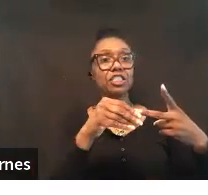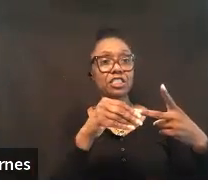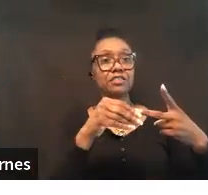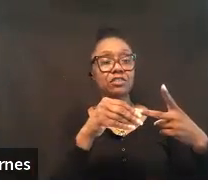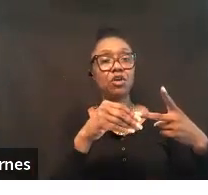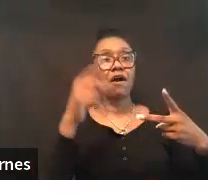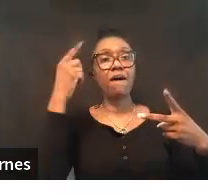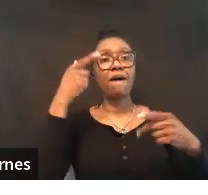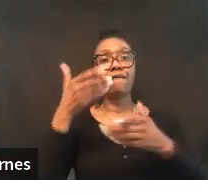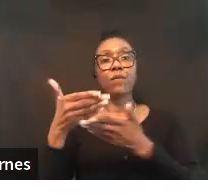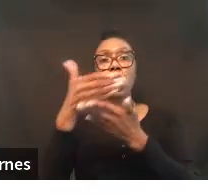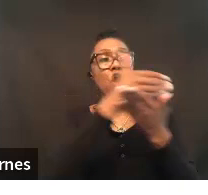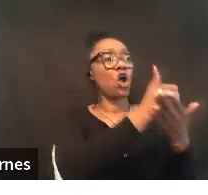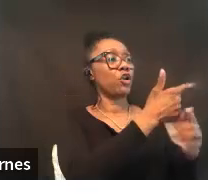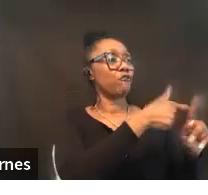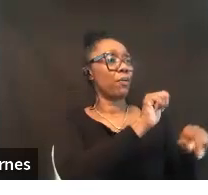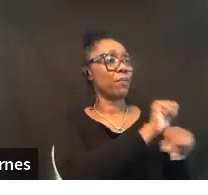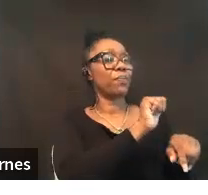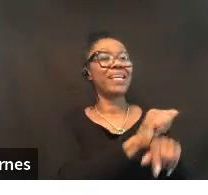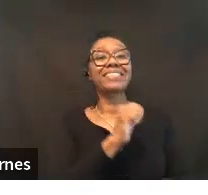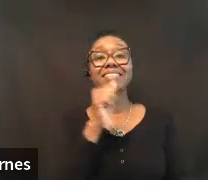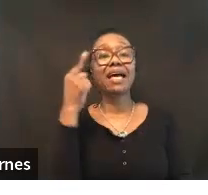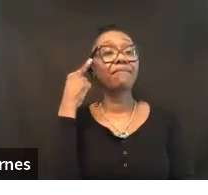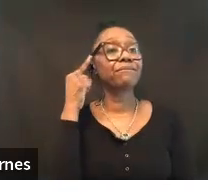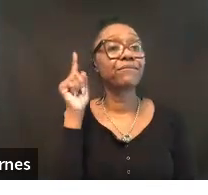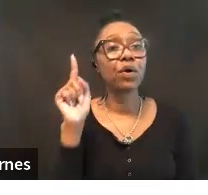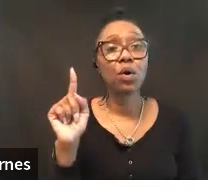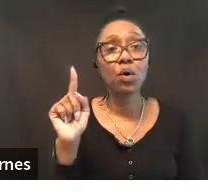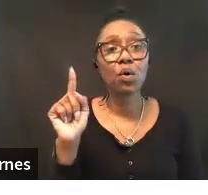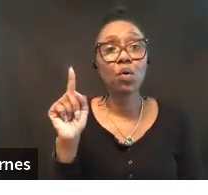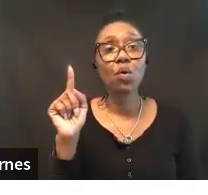And it, it was never intended to be a standalone benefit that is able to support the individual.